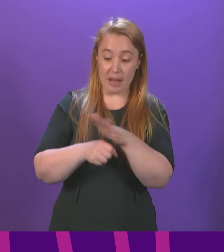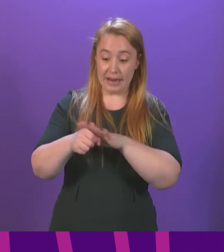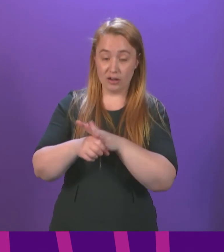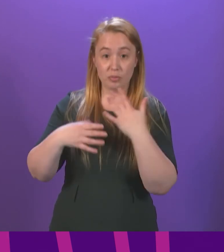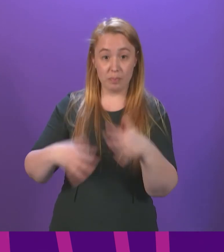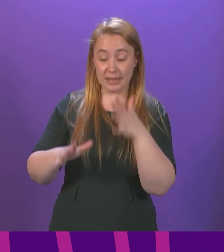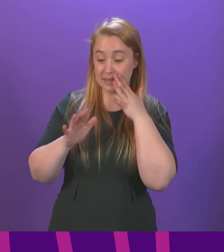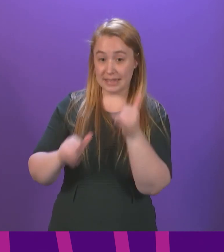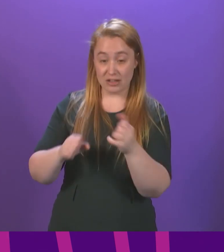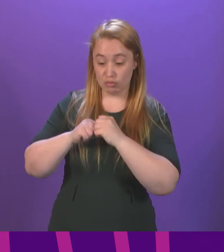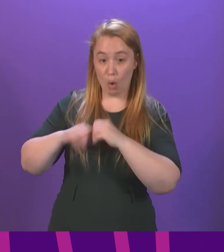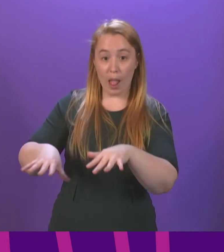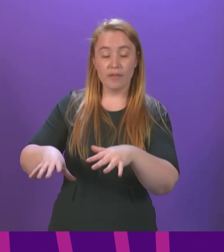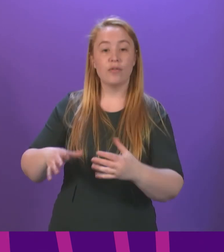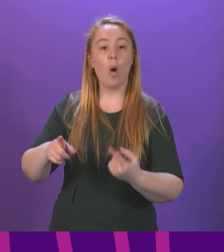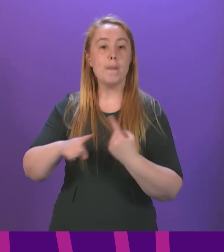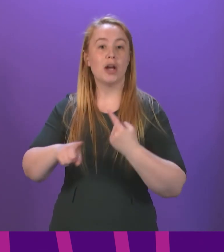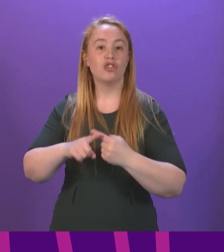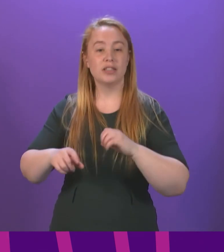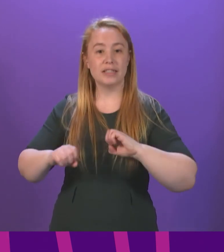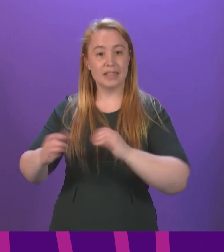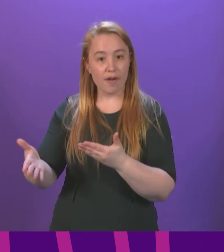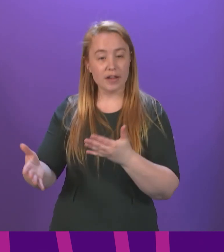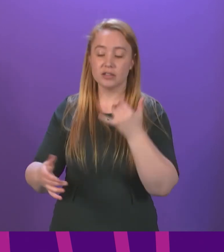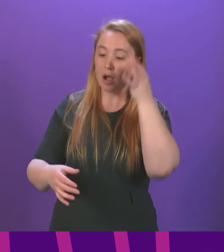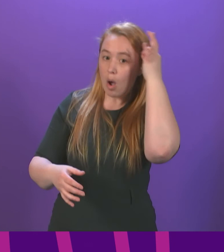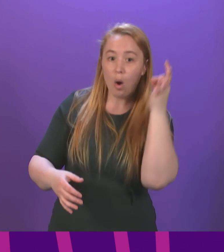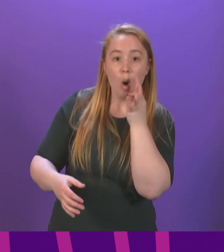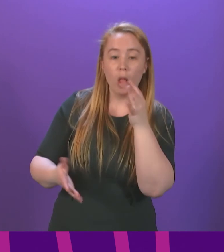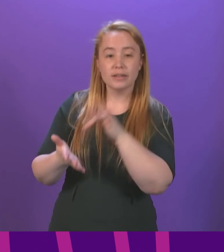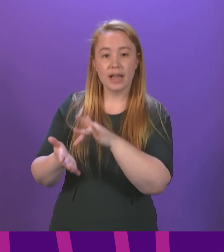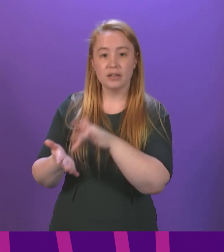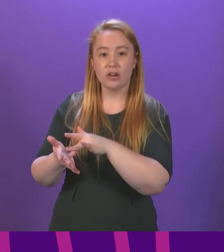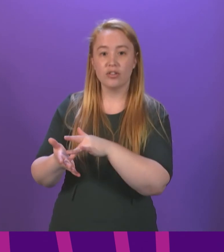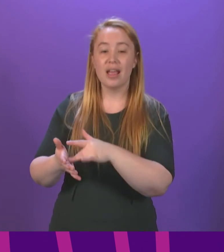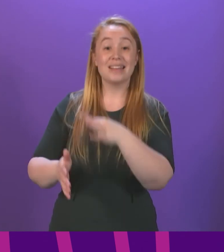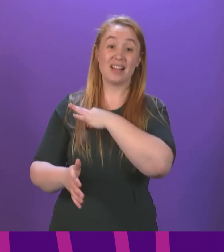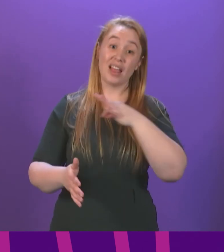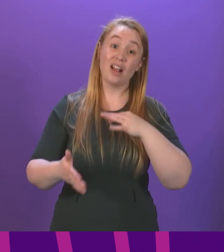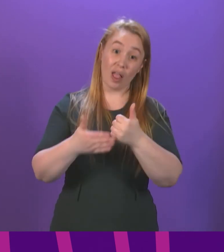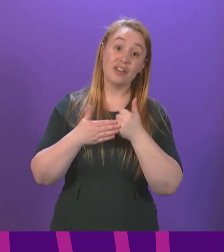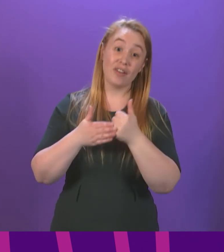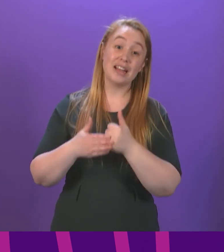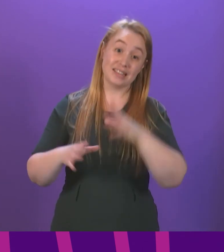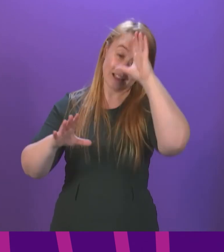of all the emergency services, we were guided by the clinical advice on where the most appropriate